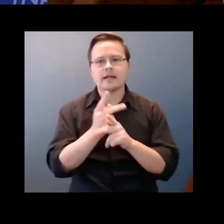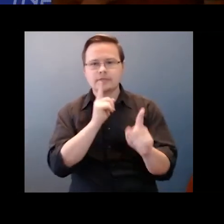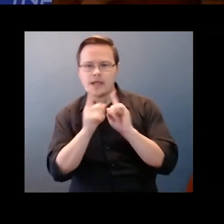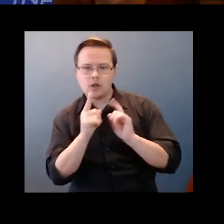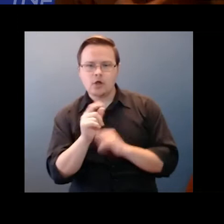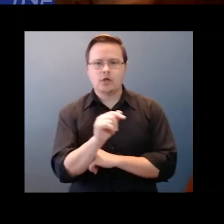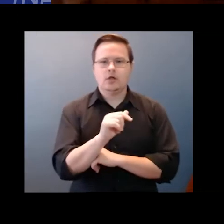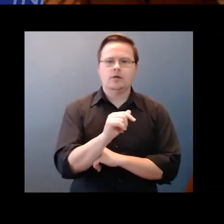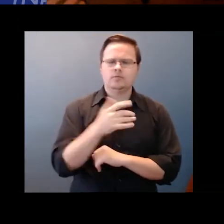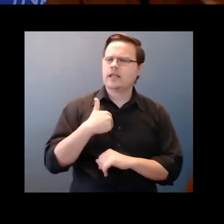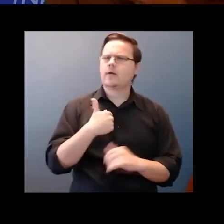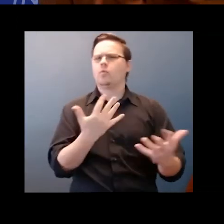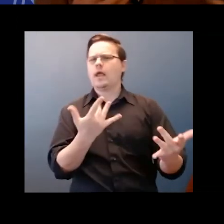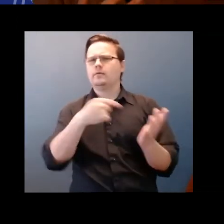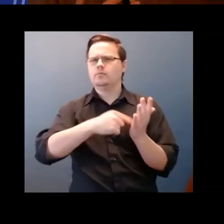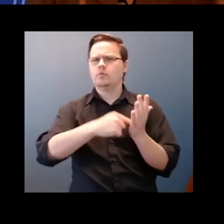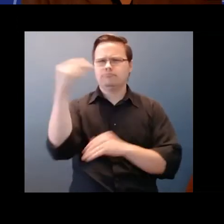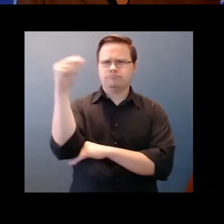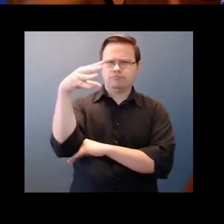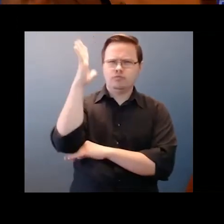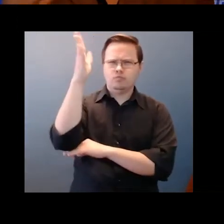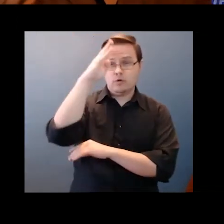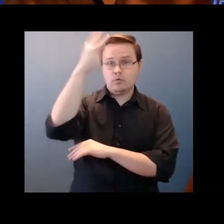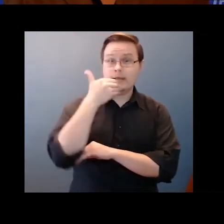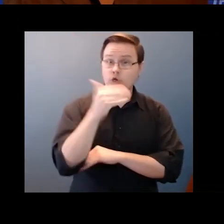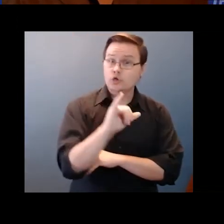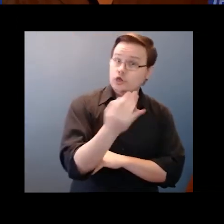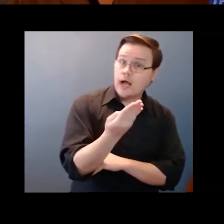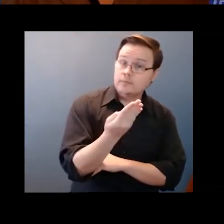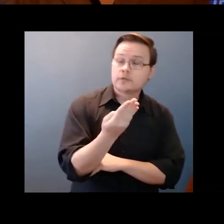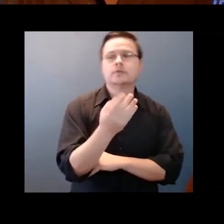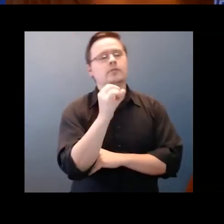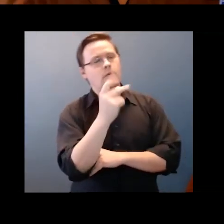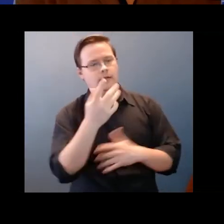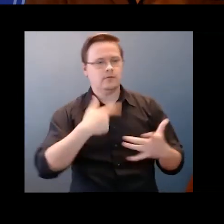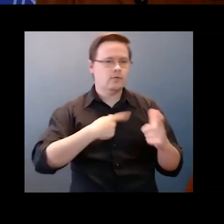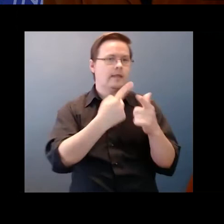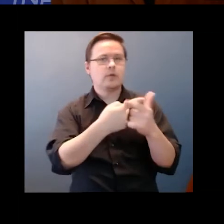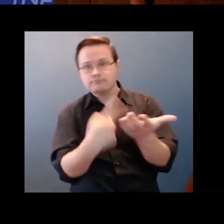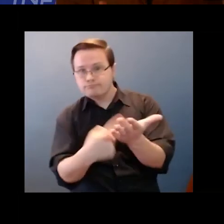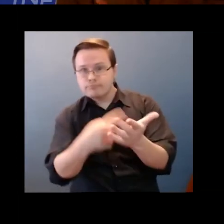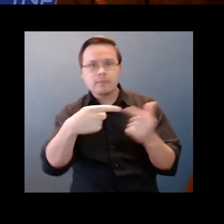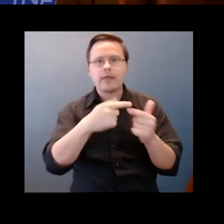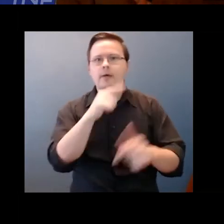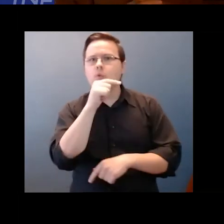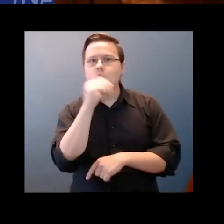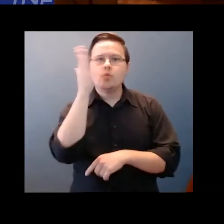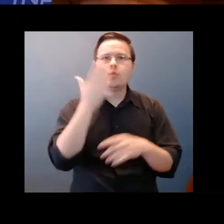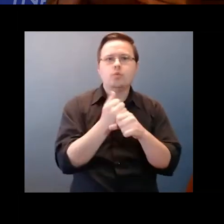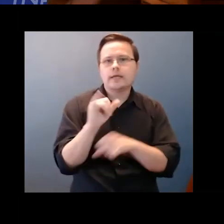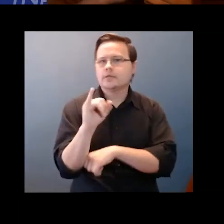these streetlights going to create good jobs? Like, I want jobs and we can speak about well, okay, who are the people that really are going to get jobs or on the street lights and,